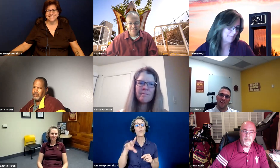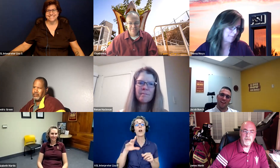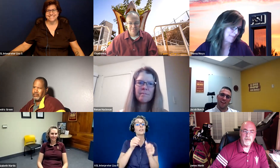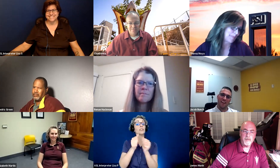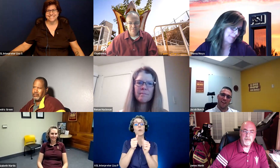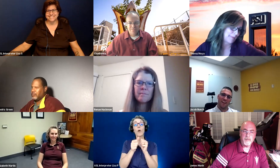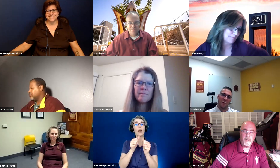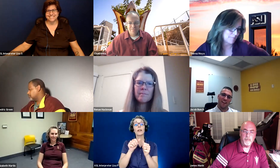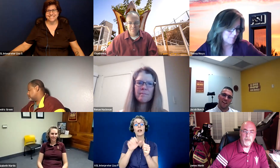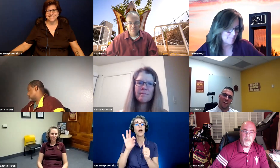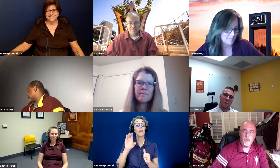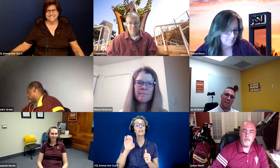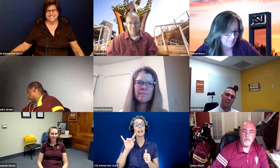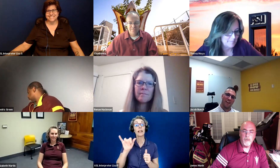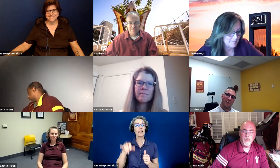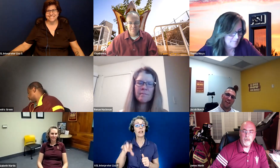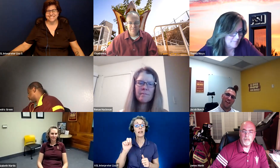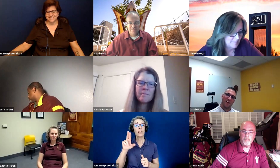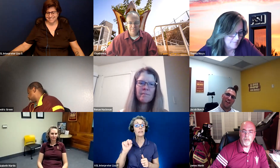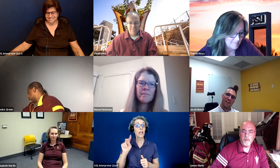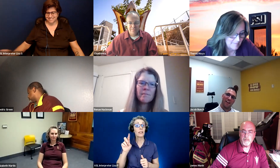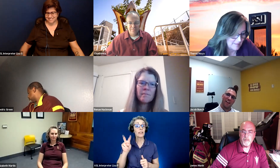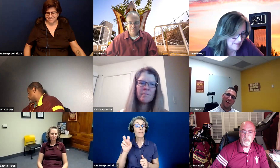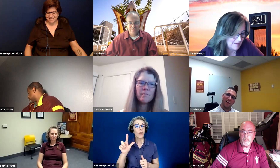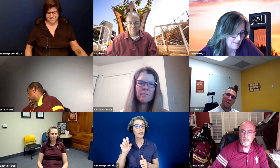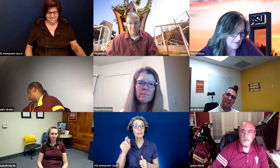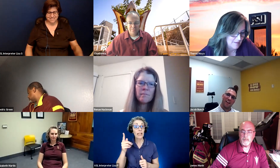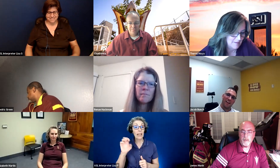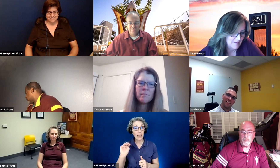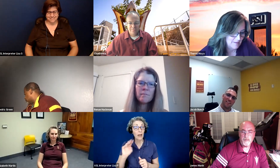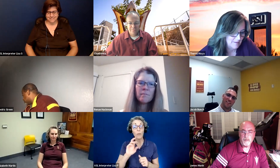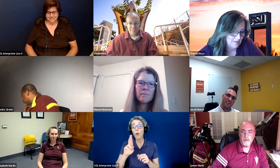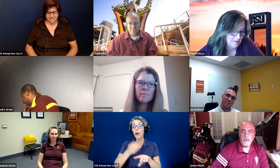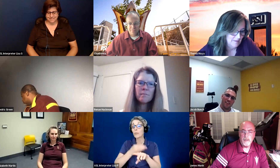especially of stadium, but also improvements made within the baseball facility.